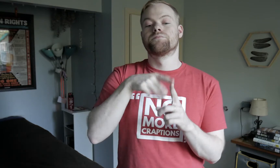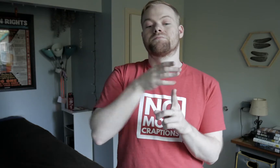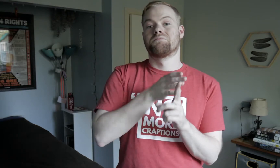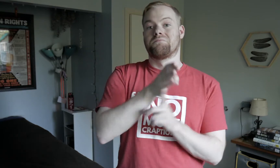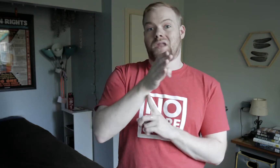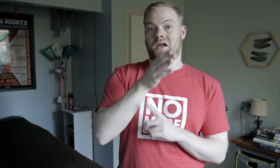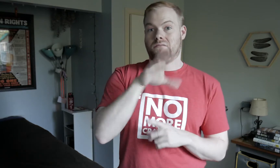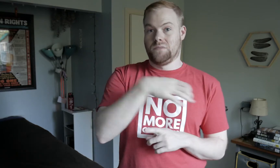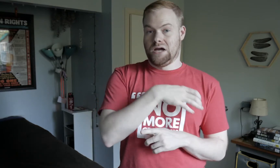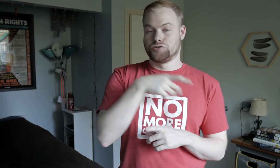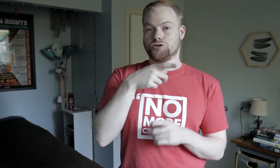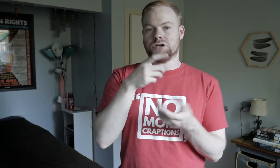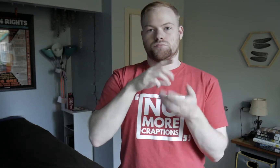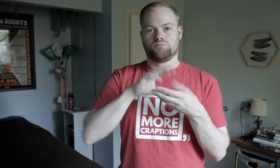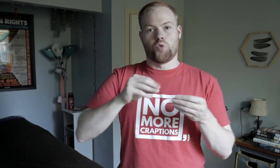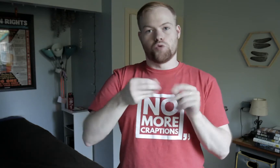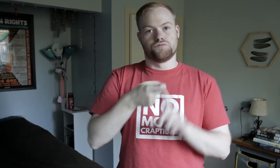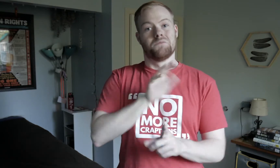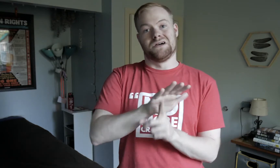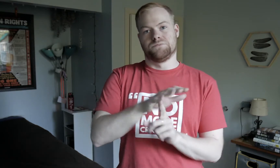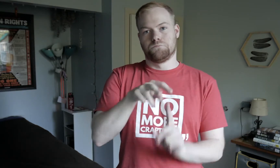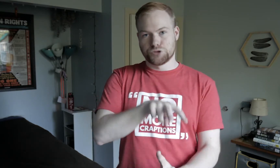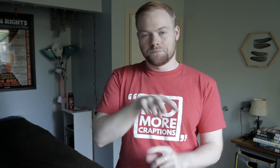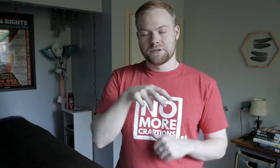The main character, the story is from his perspective.